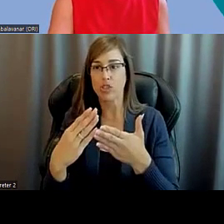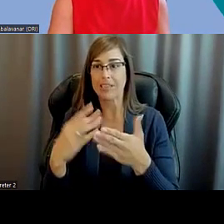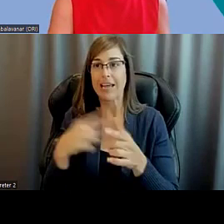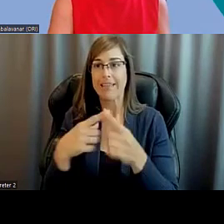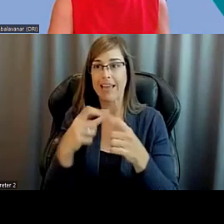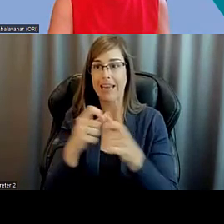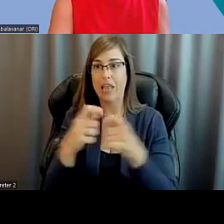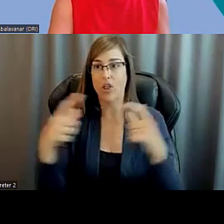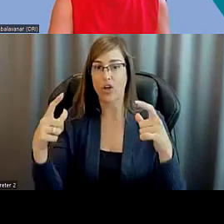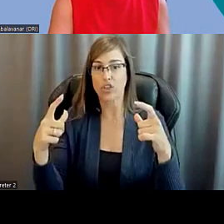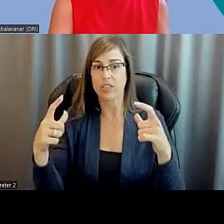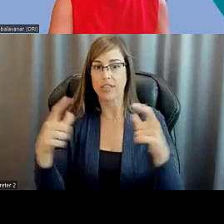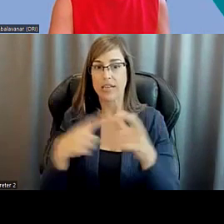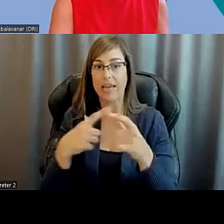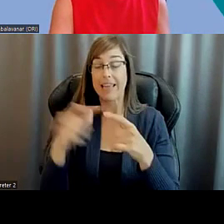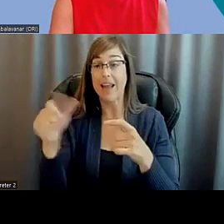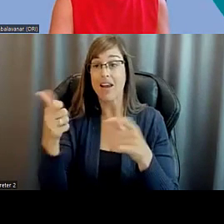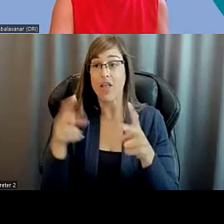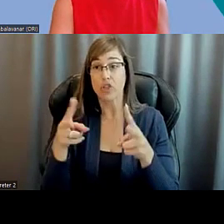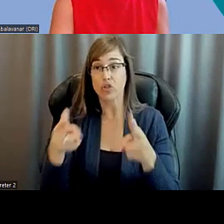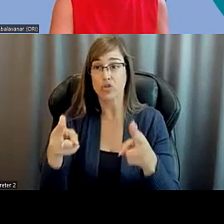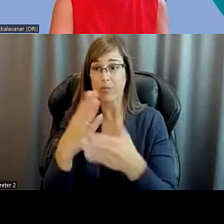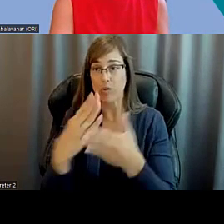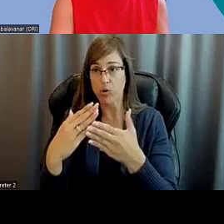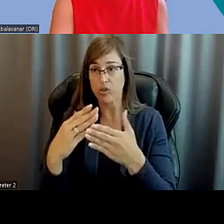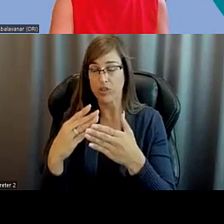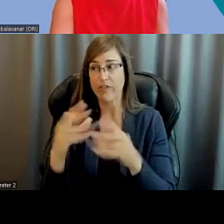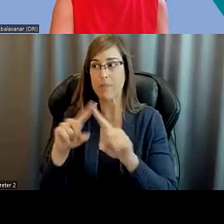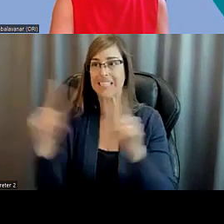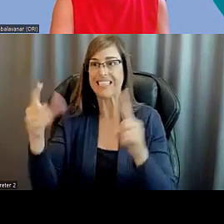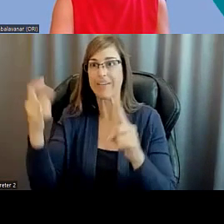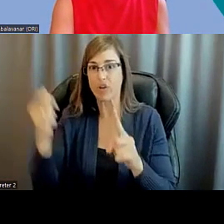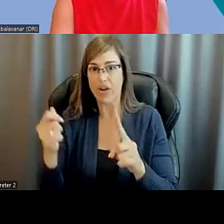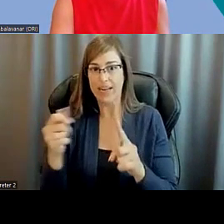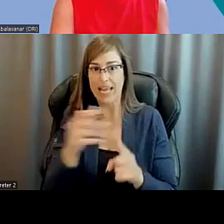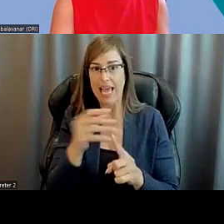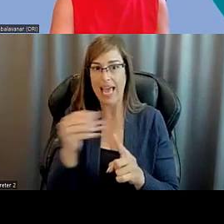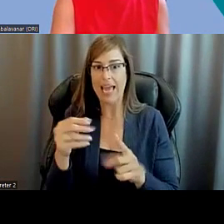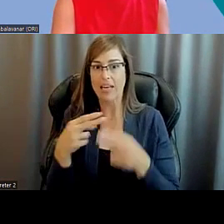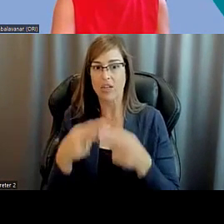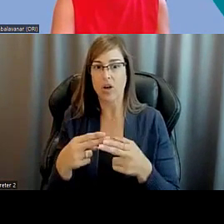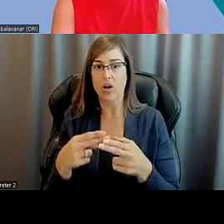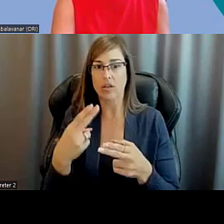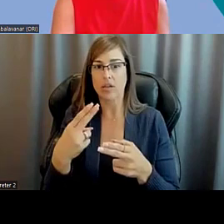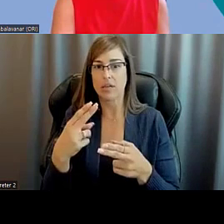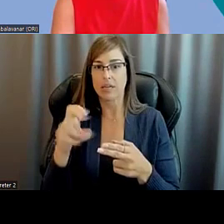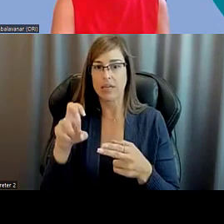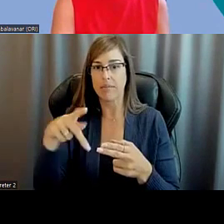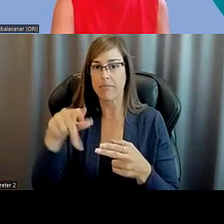and another trimmed portion from a different grant, and it's called hepatic tumor. Here is a pancreatic tumor.